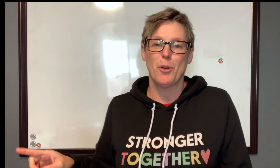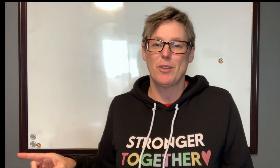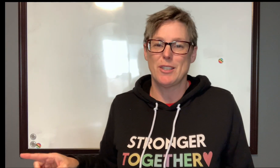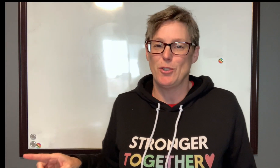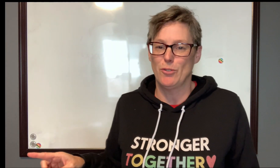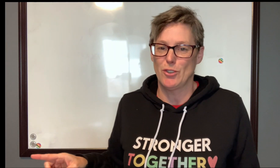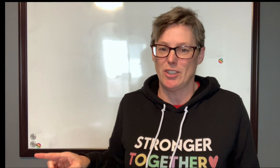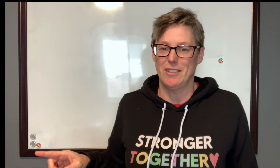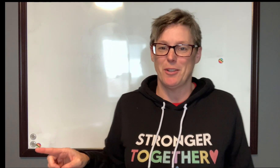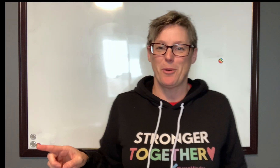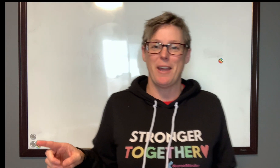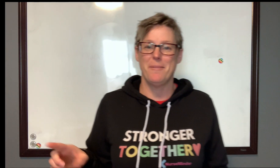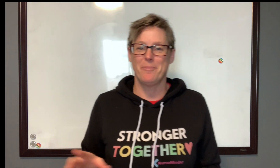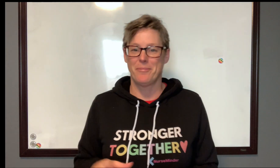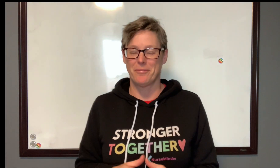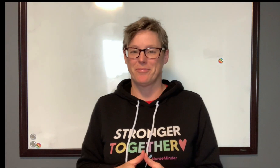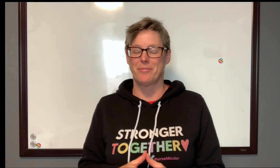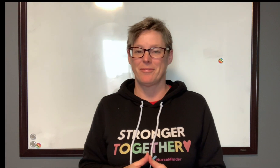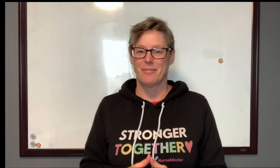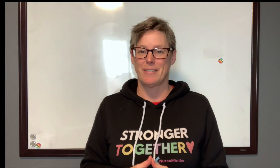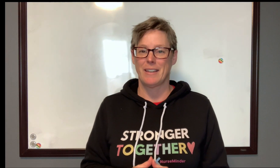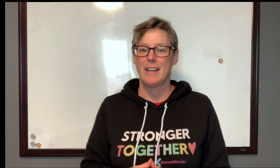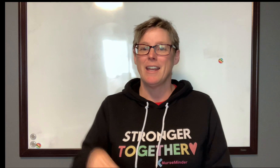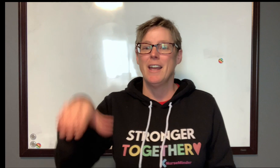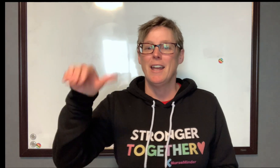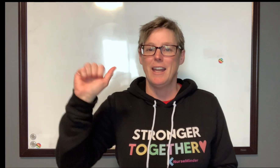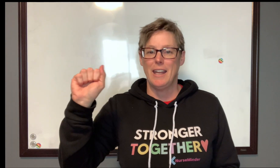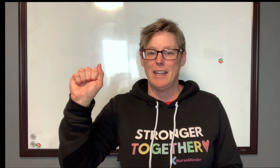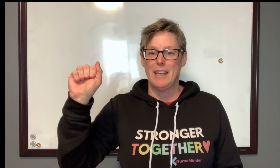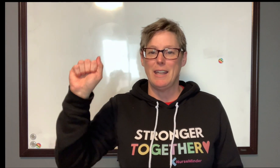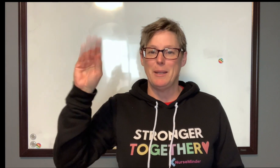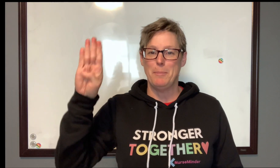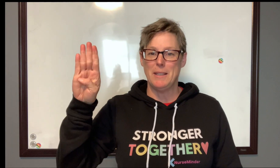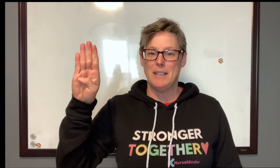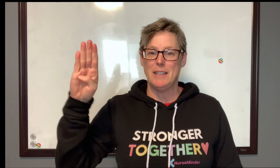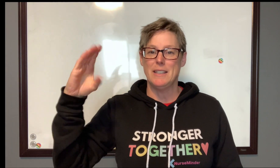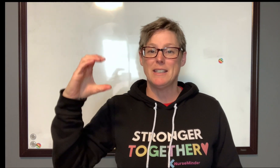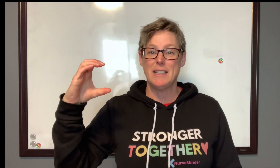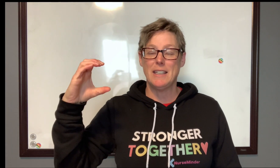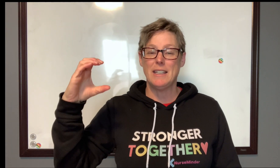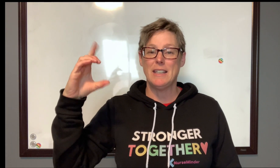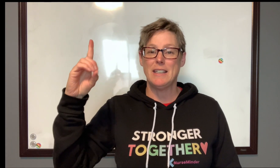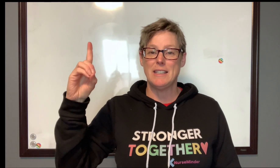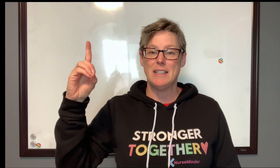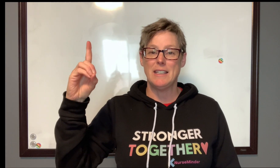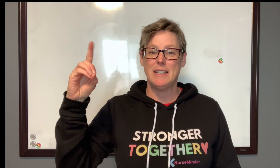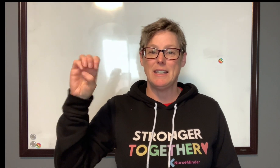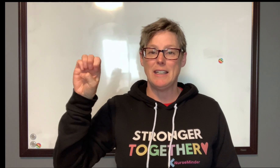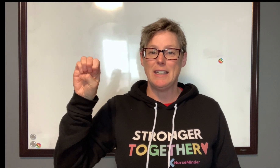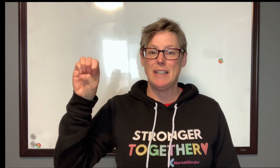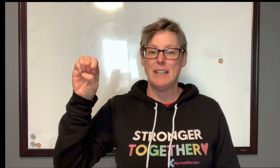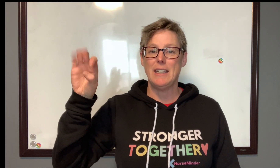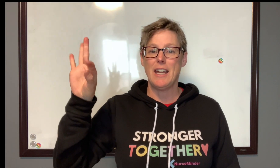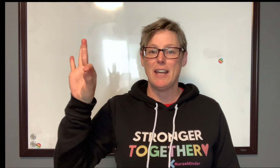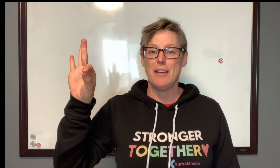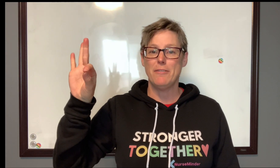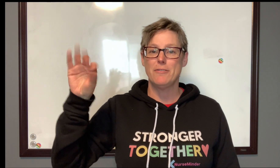this new version okay a